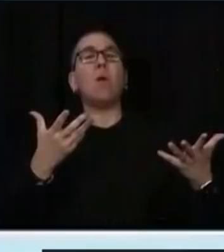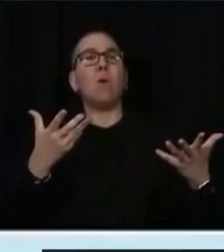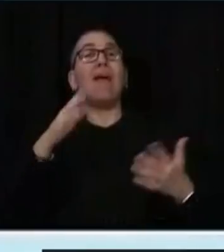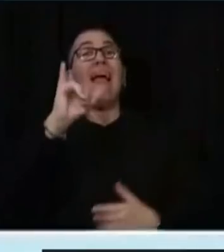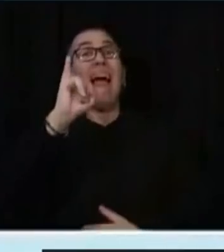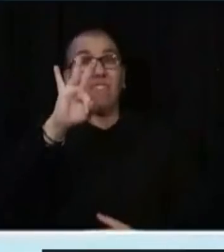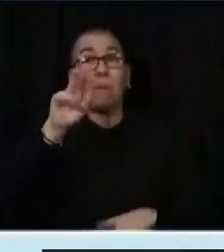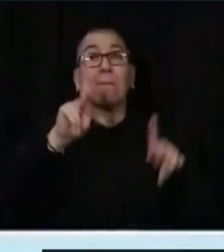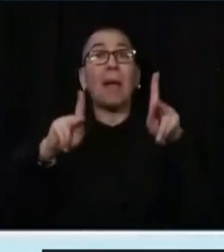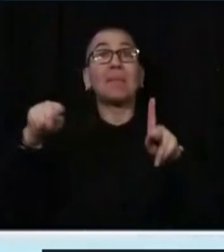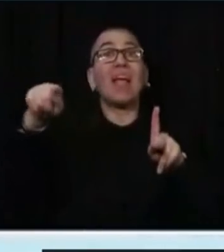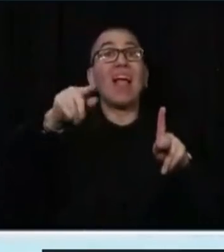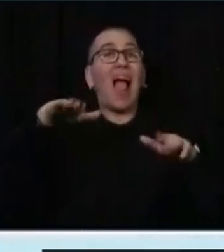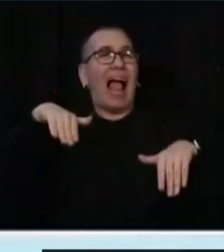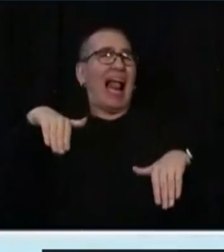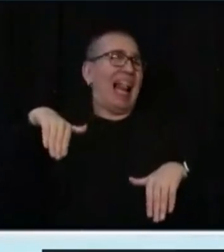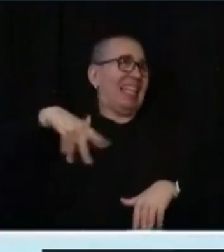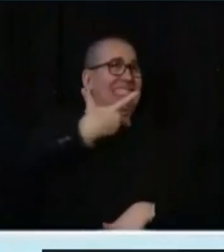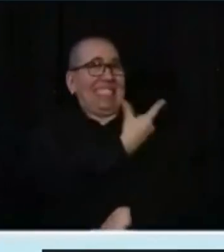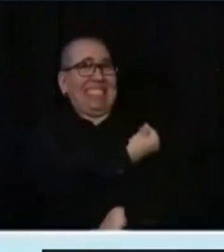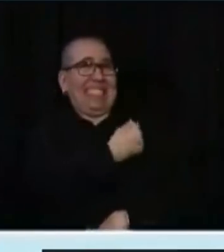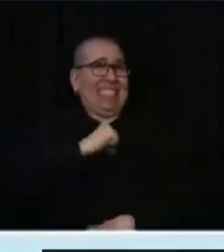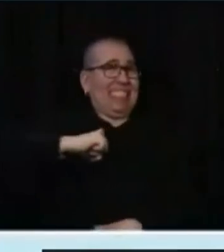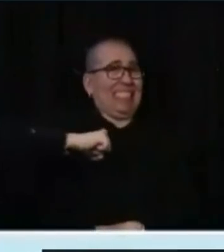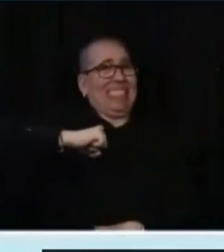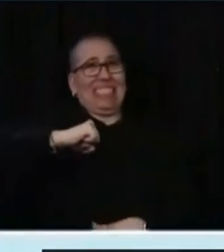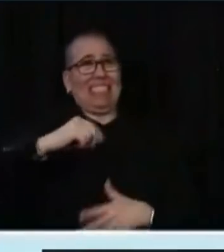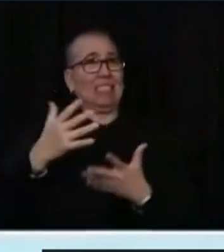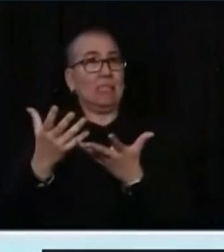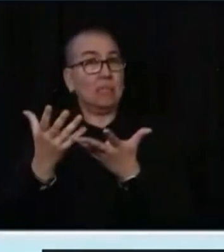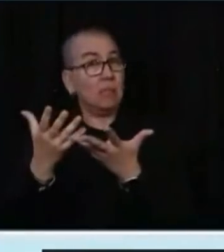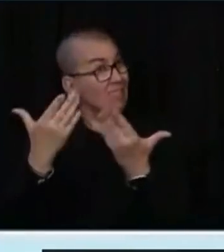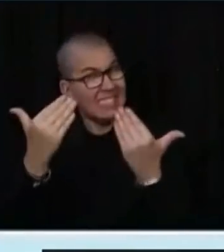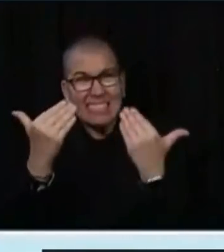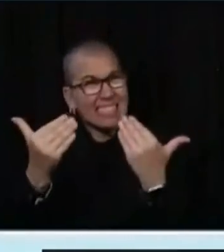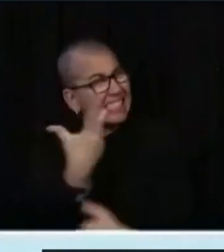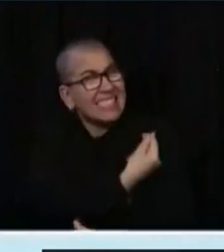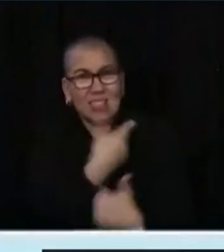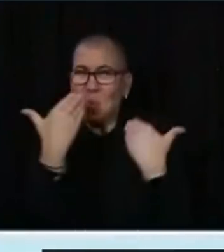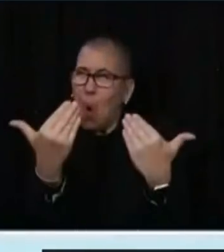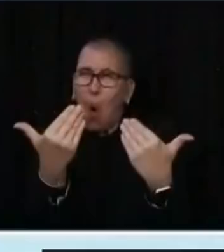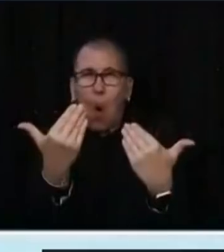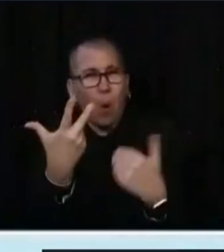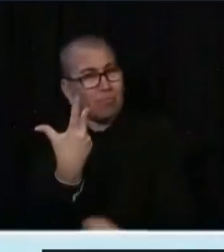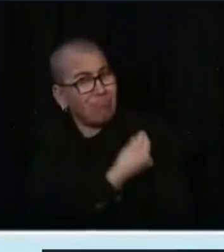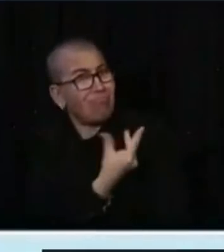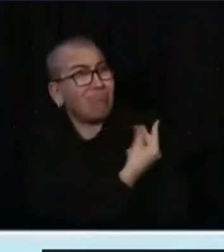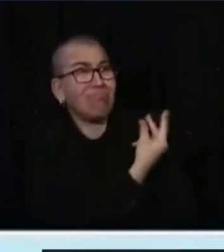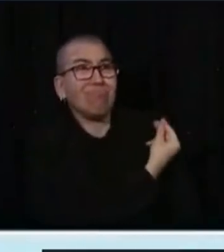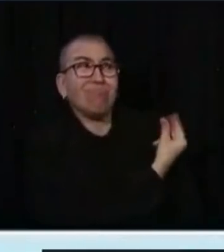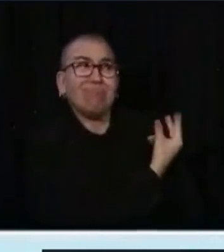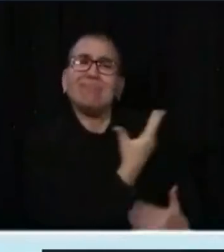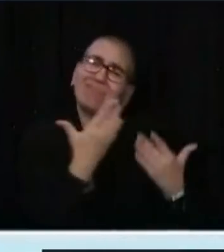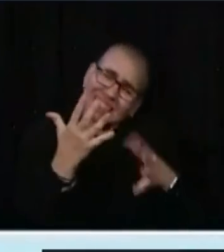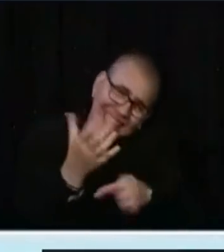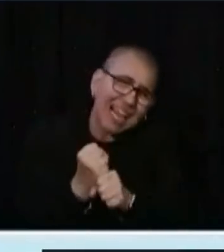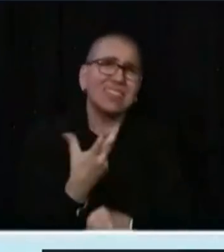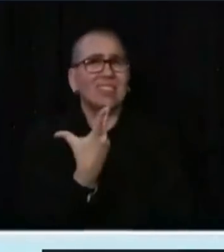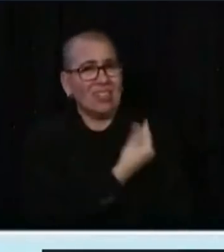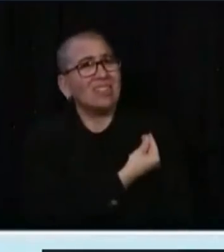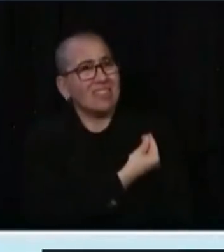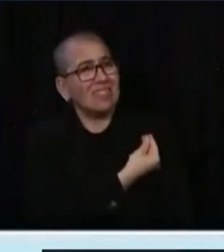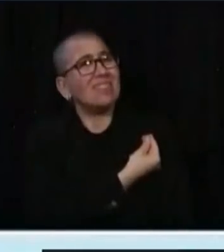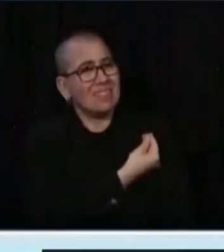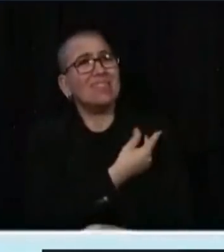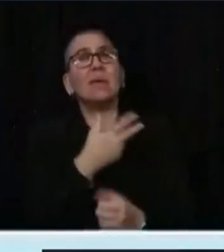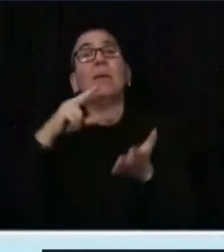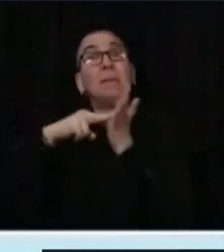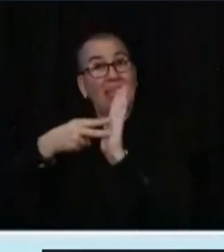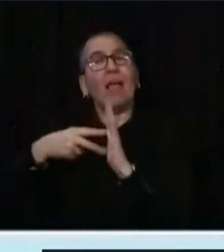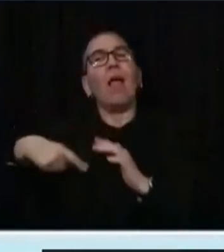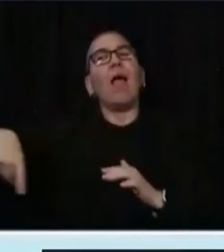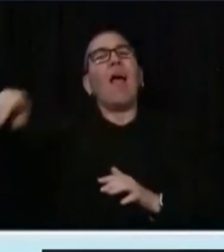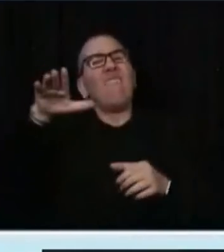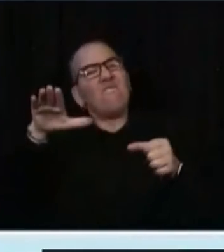A MONTH AGO, WITH THE UNIVERSE